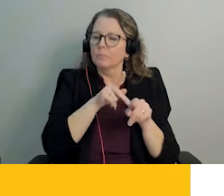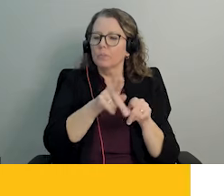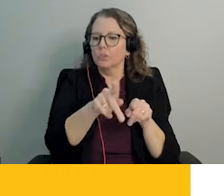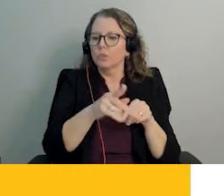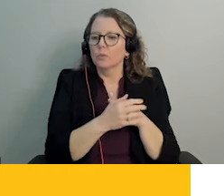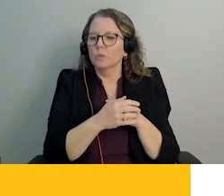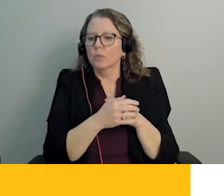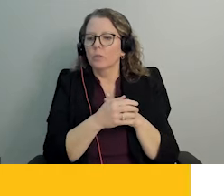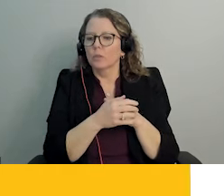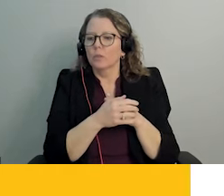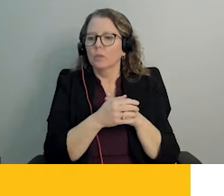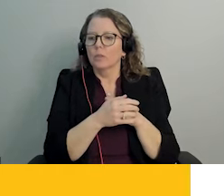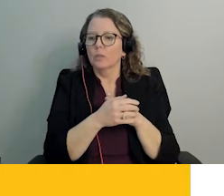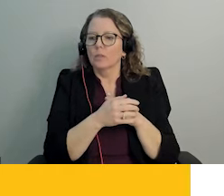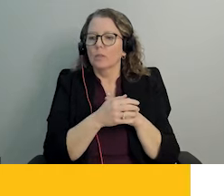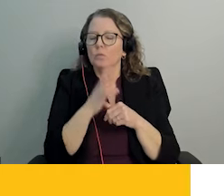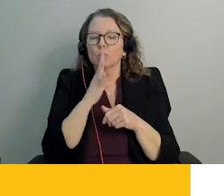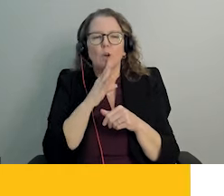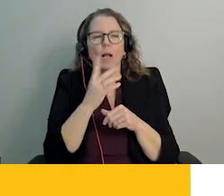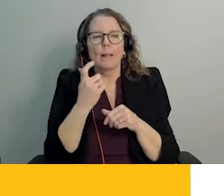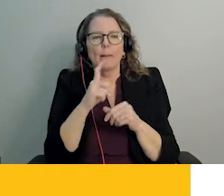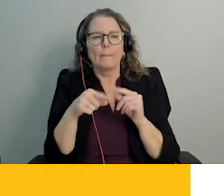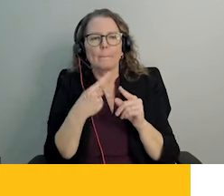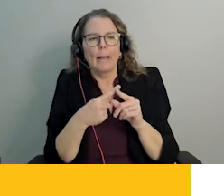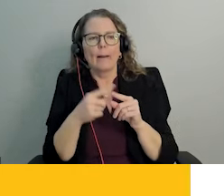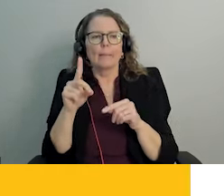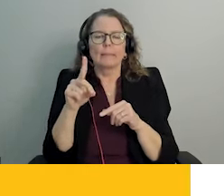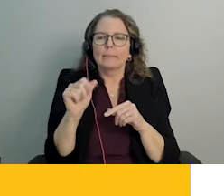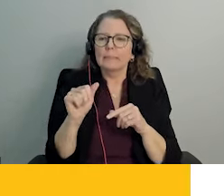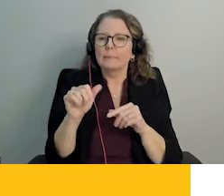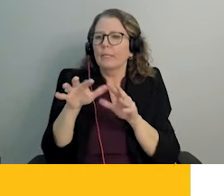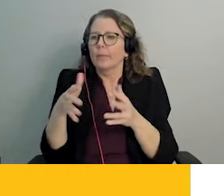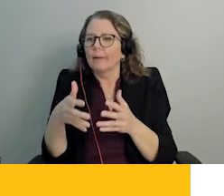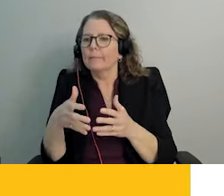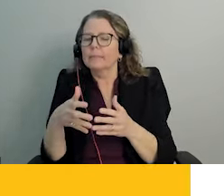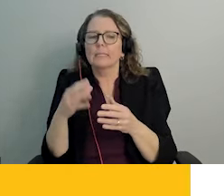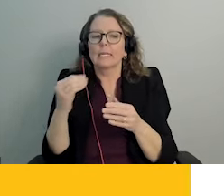We'll talk a little bit about disability demographics and vocabulary, some of which,